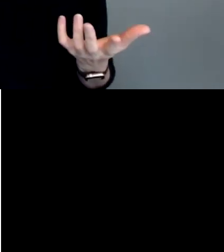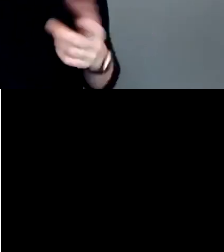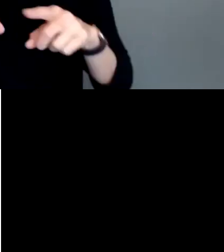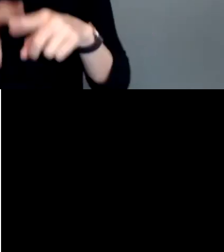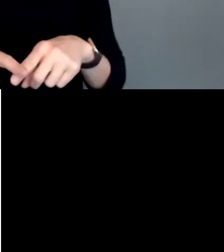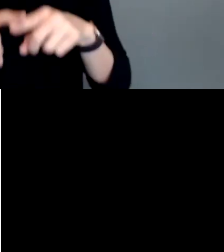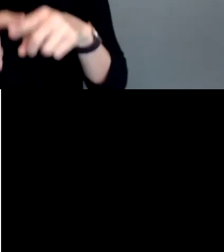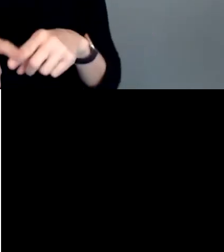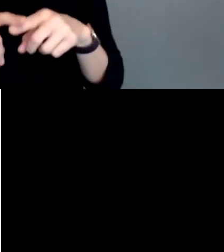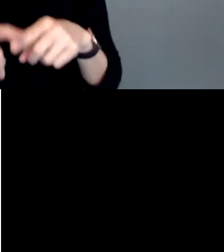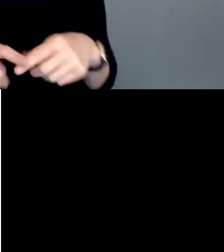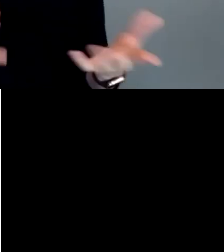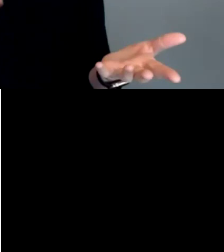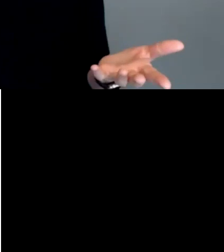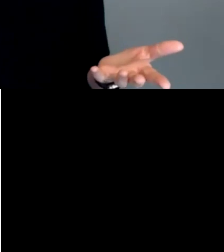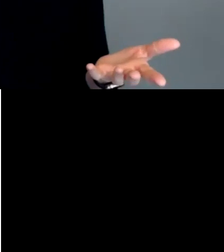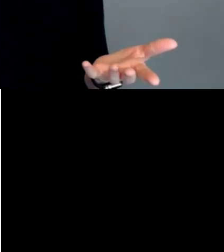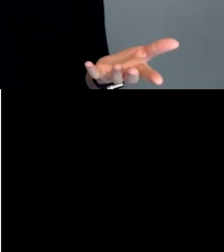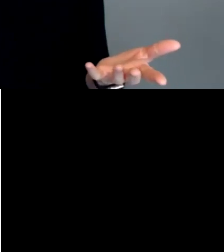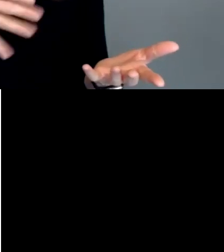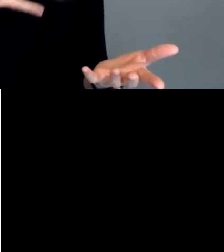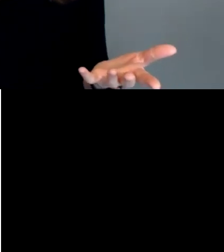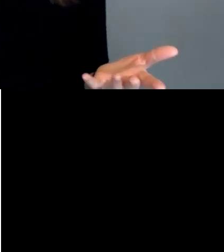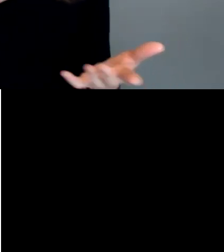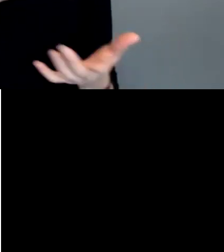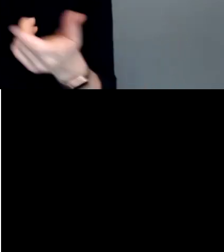interested in a certain disorder or a certain age group